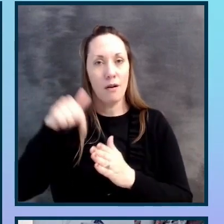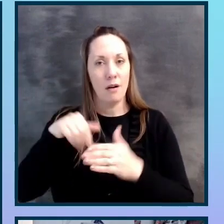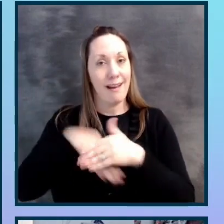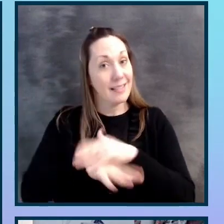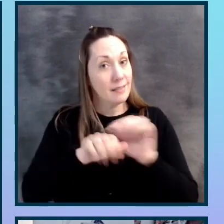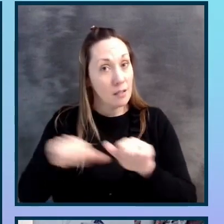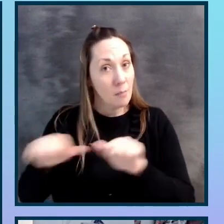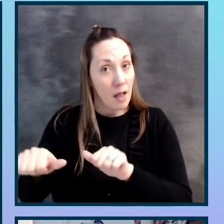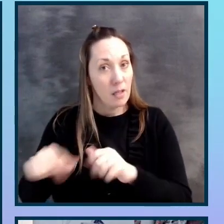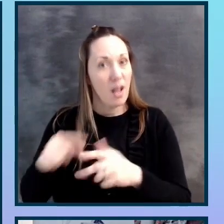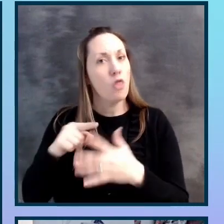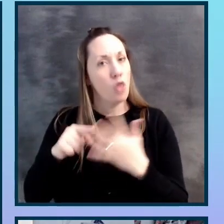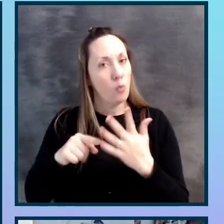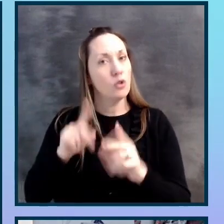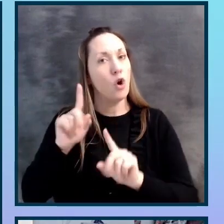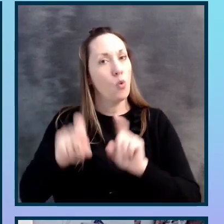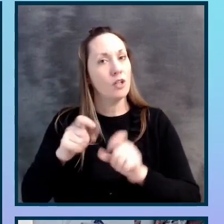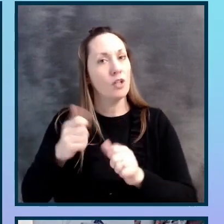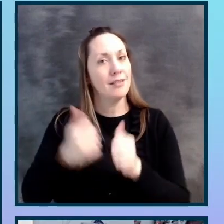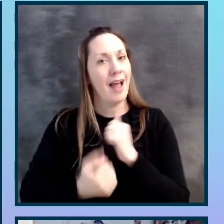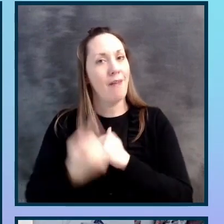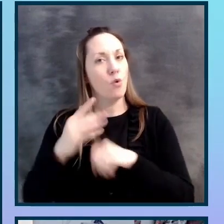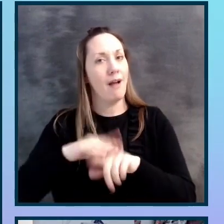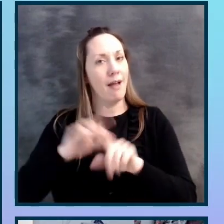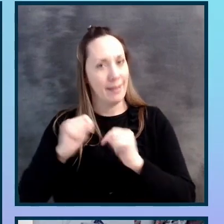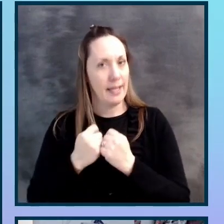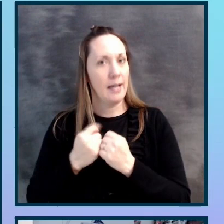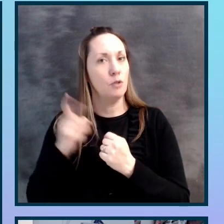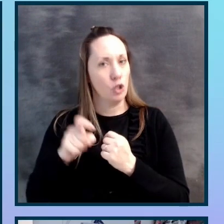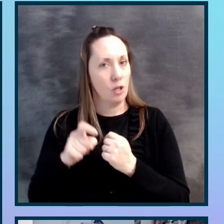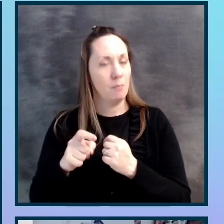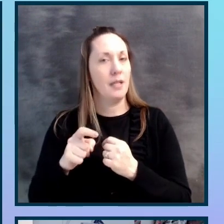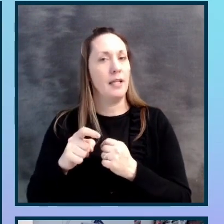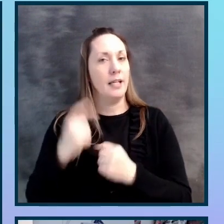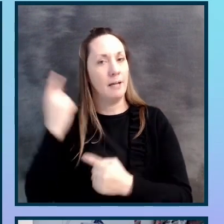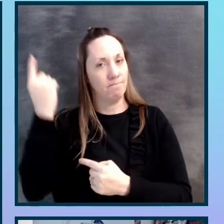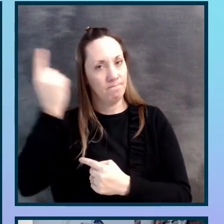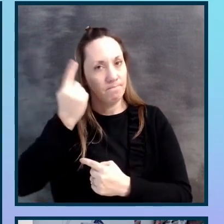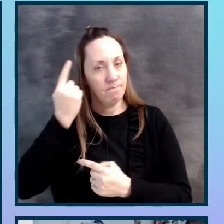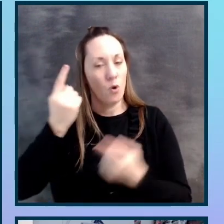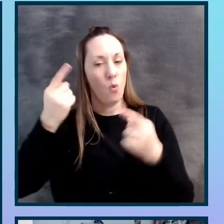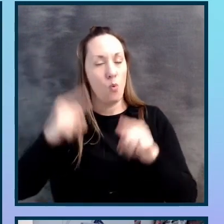These are questions that everybody on the team should be asking when working on a project.